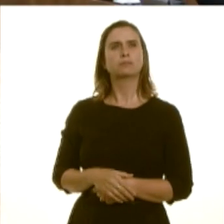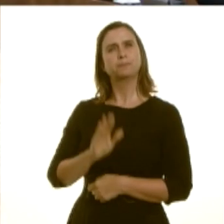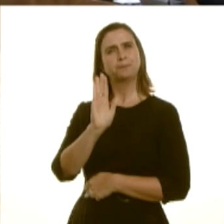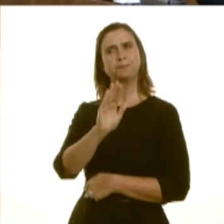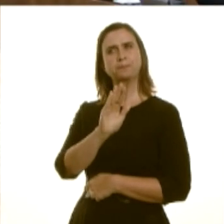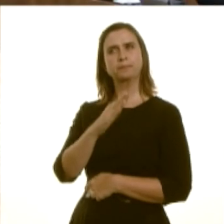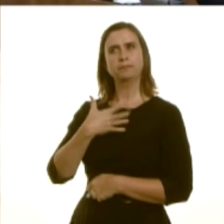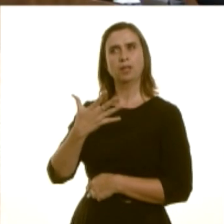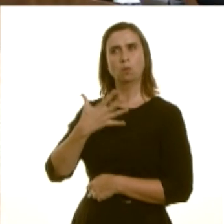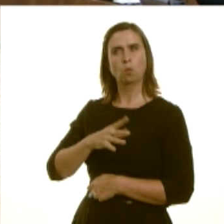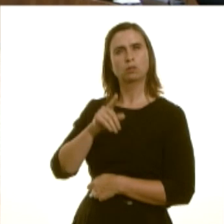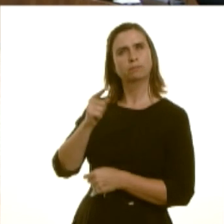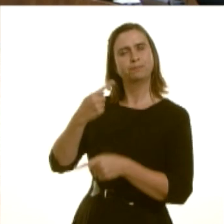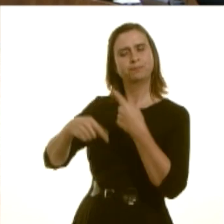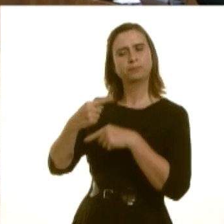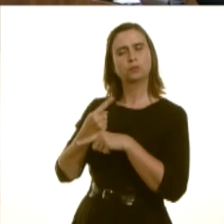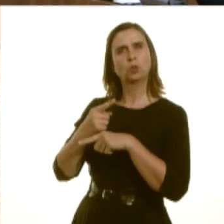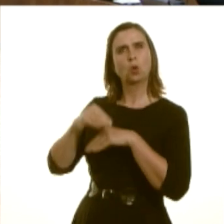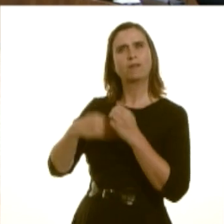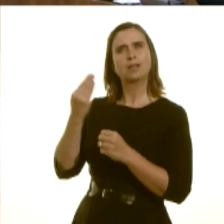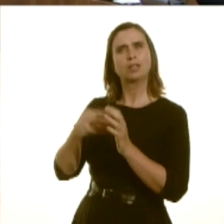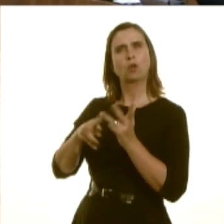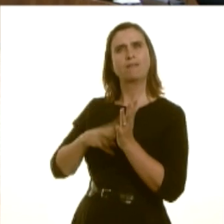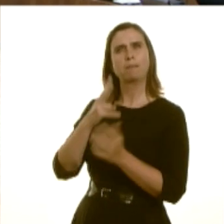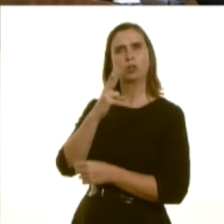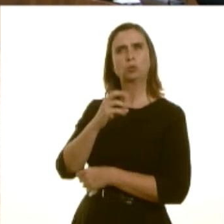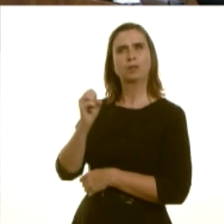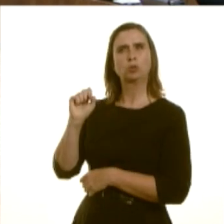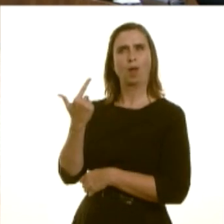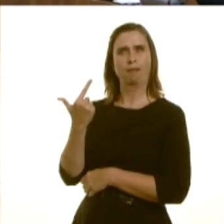back to 19 November 2012? That is when you said,